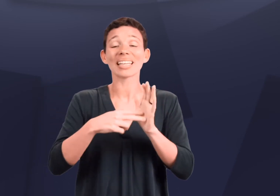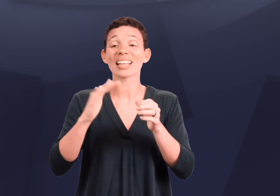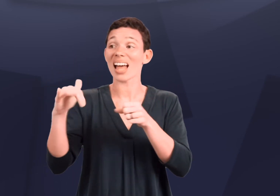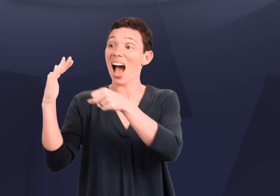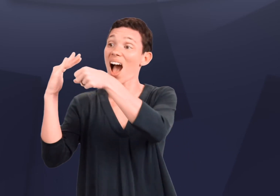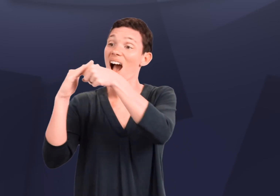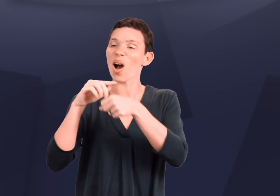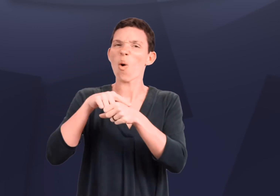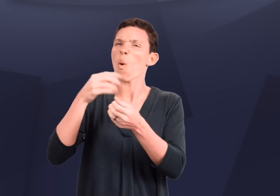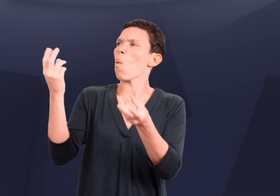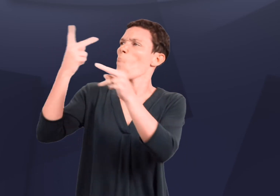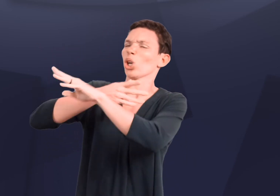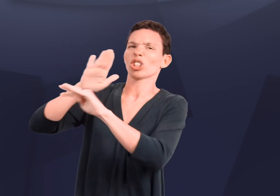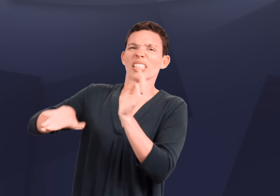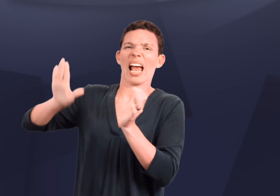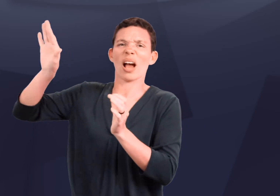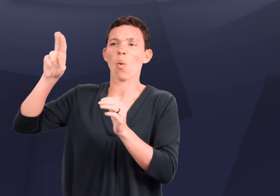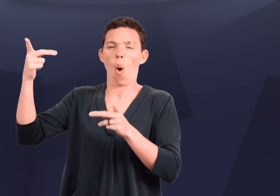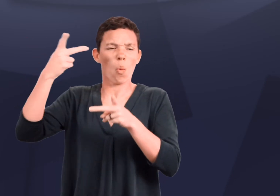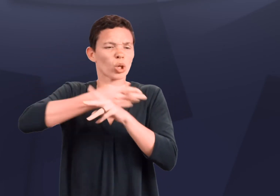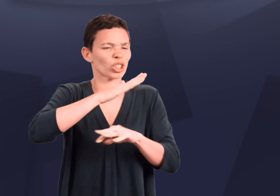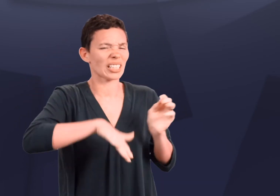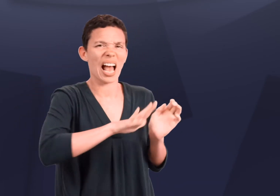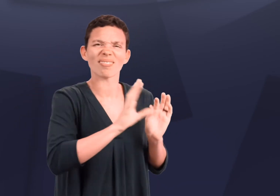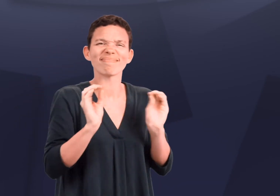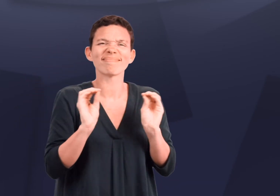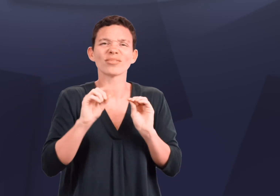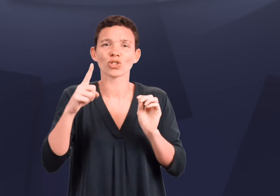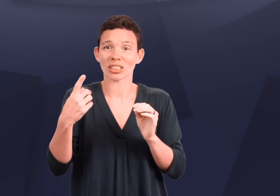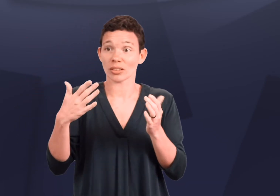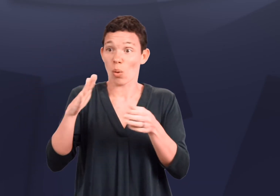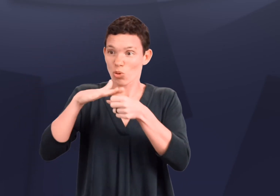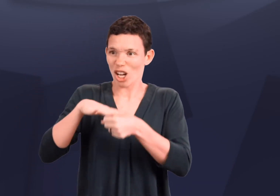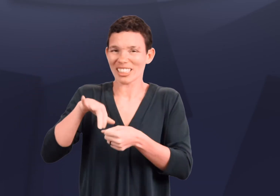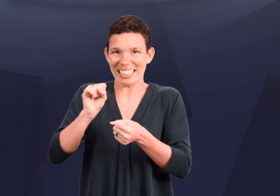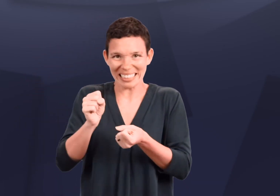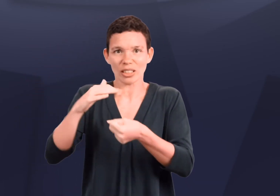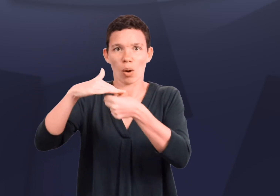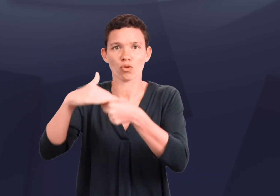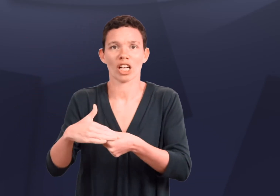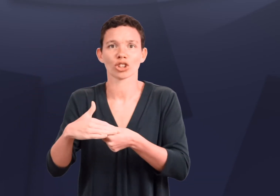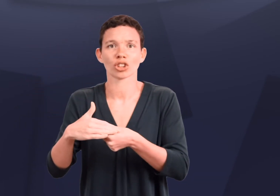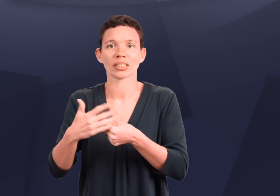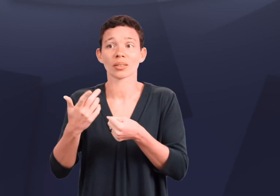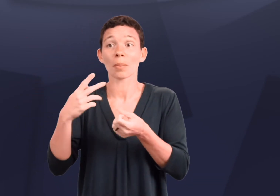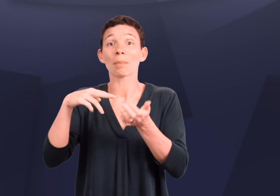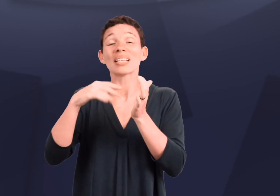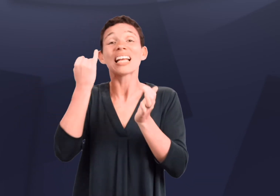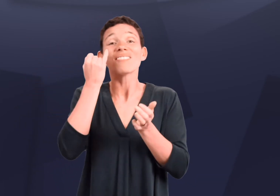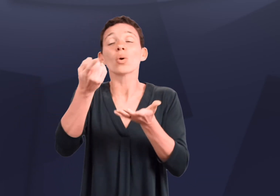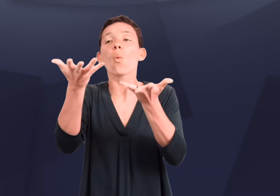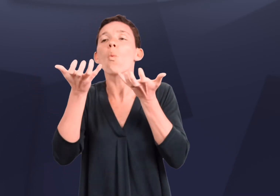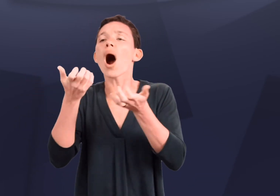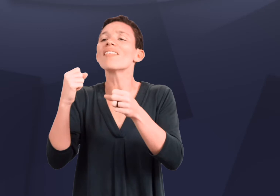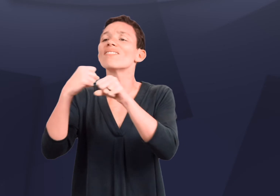I had discussed early oppression cascading down to marginalized groups, but this isn't to say